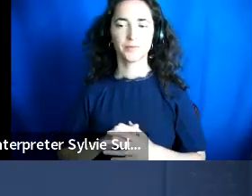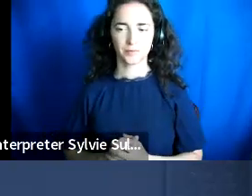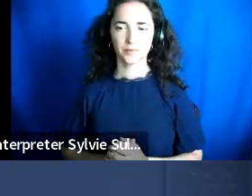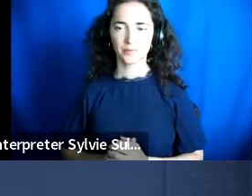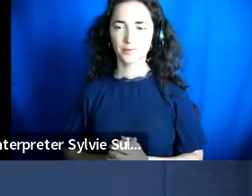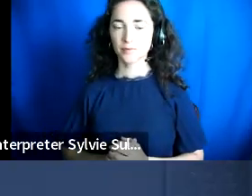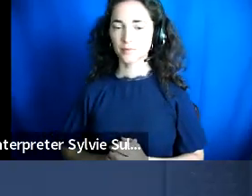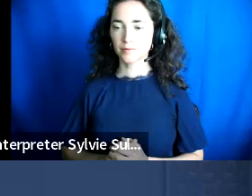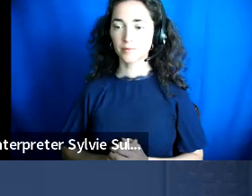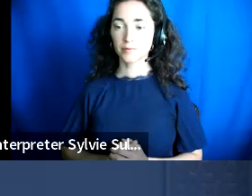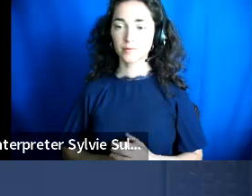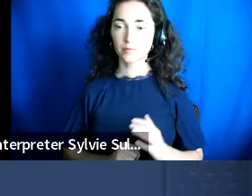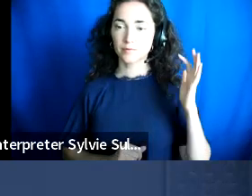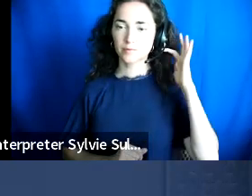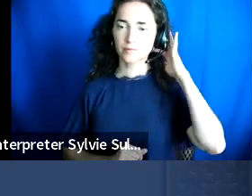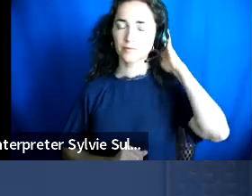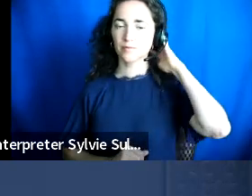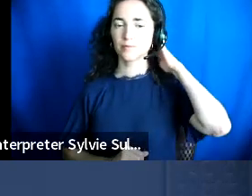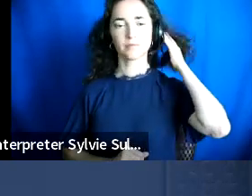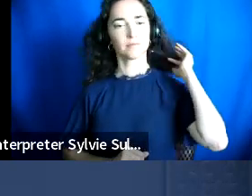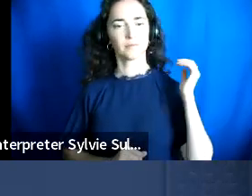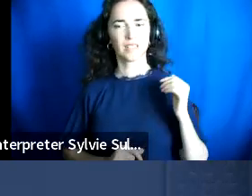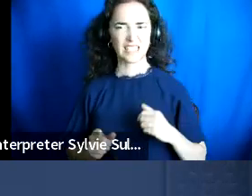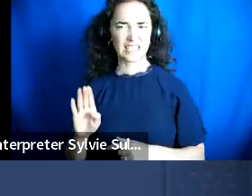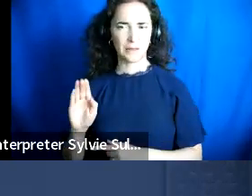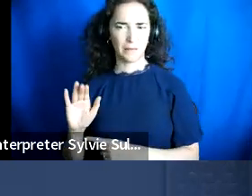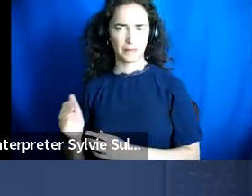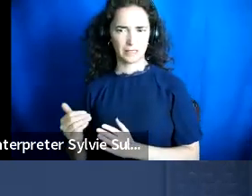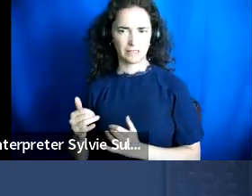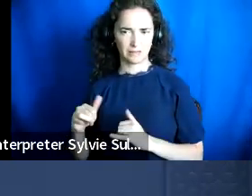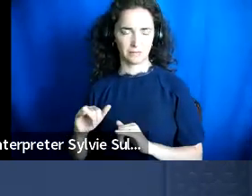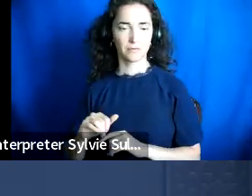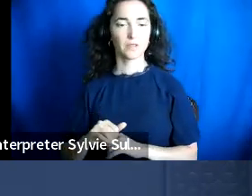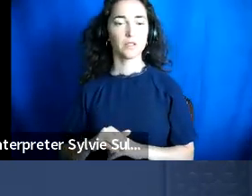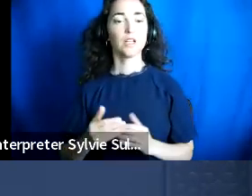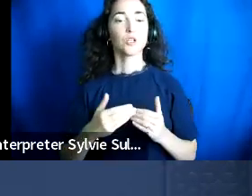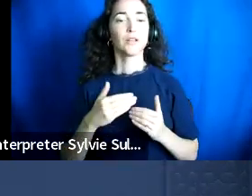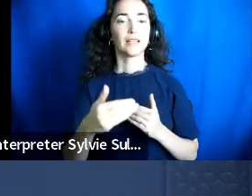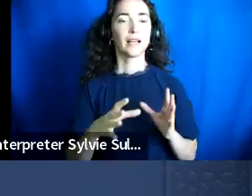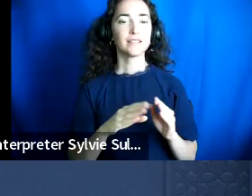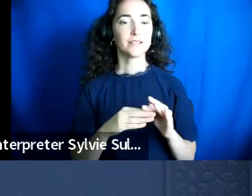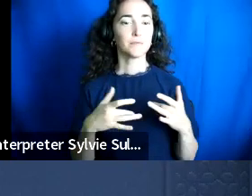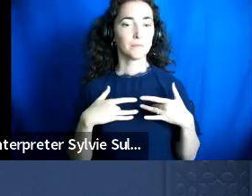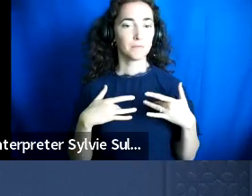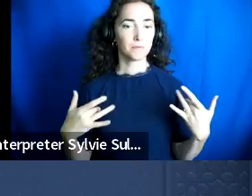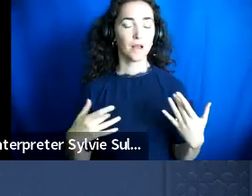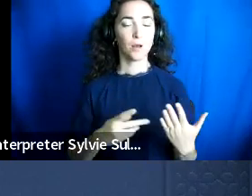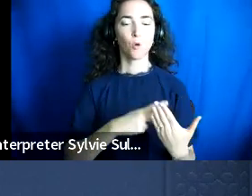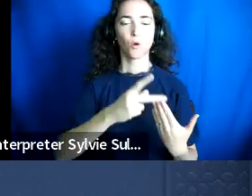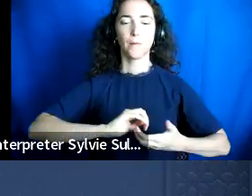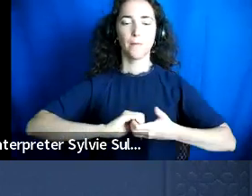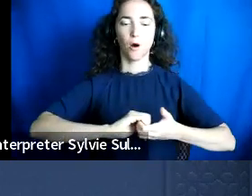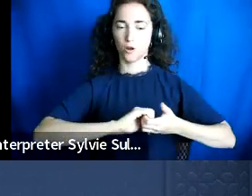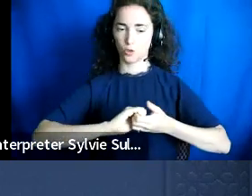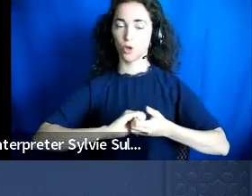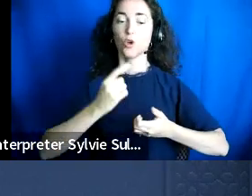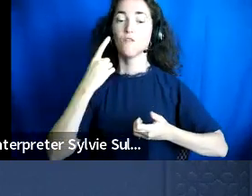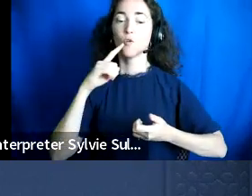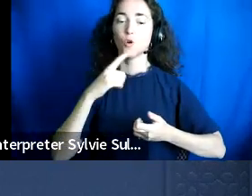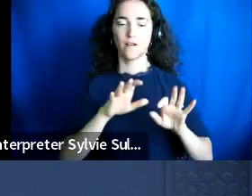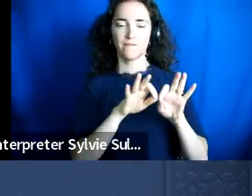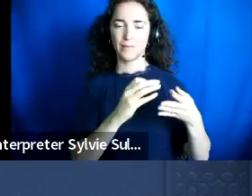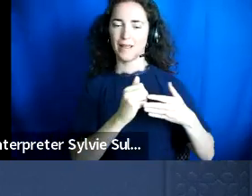Okay, So our next session will be program partnerships for families helping families of a Kadiana.